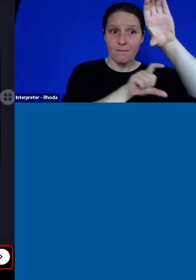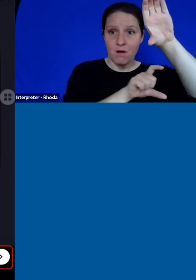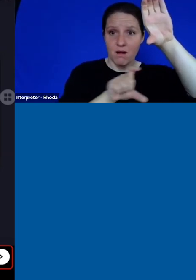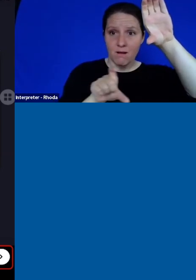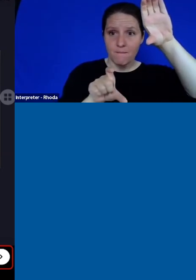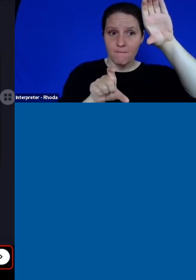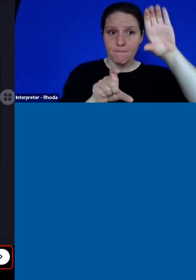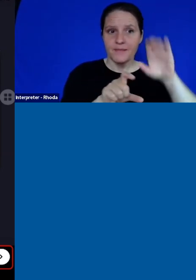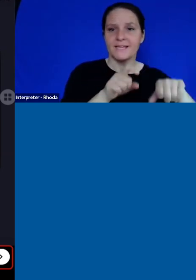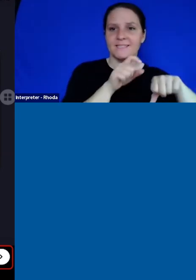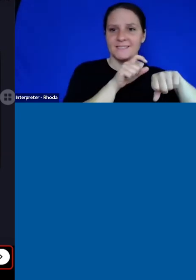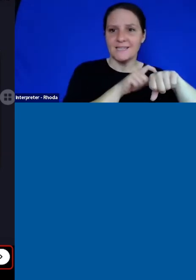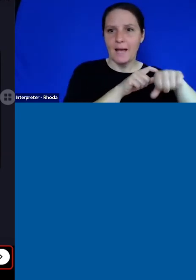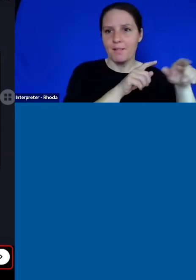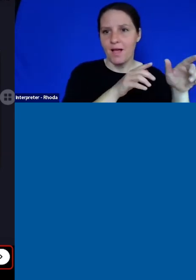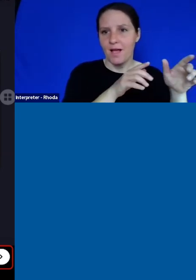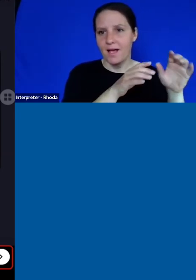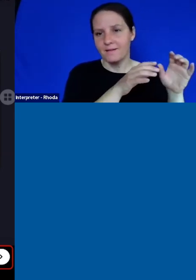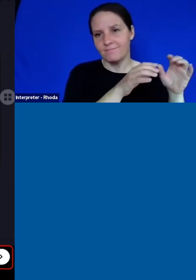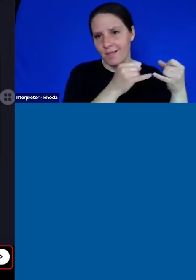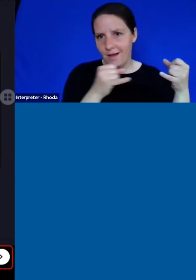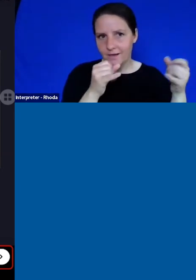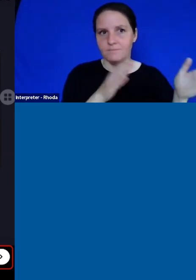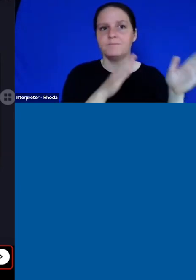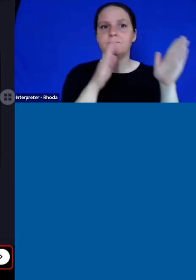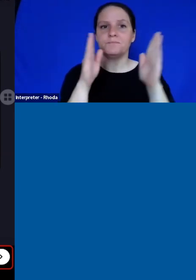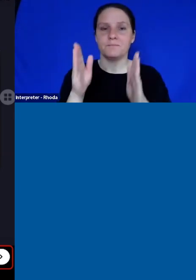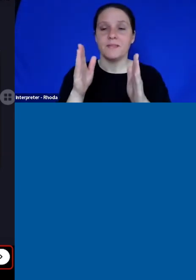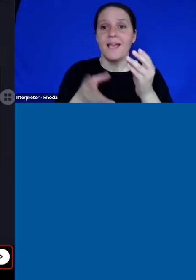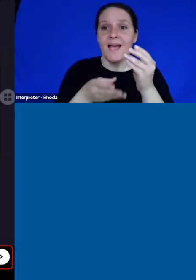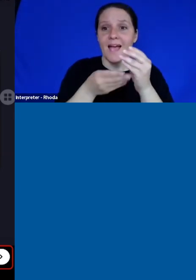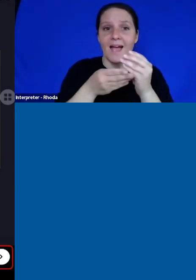Now we wanna add our audio, so we clicked that little music icon